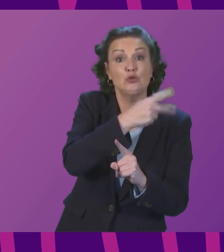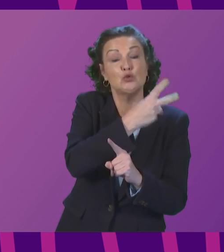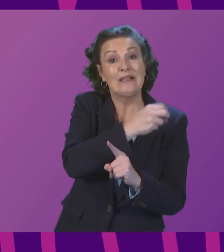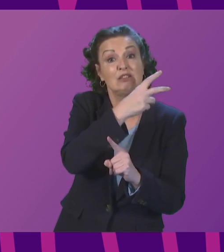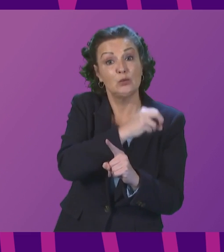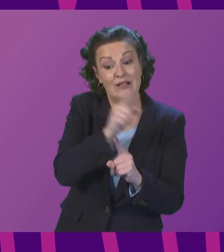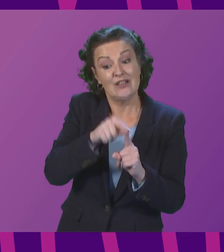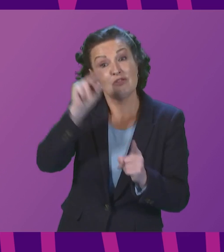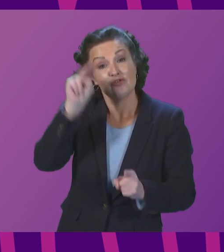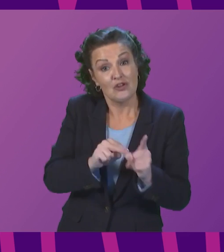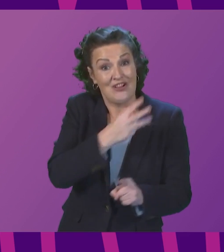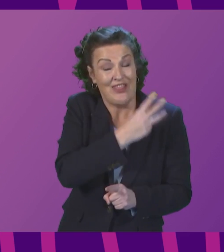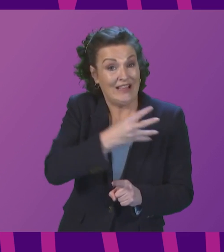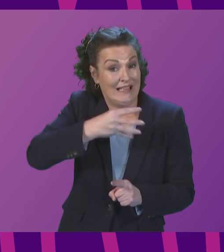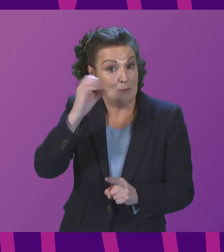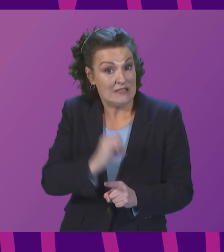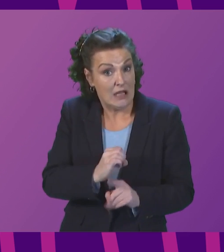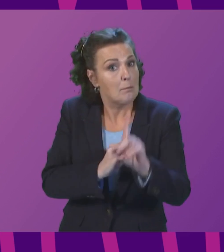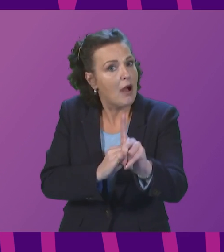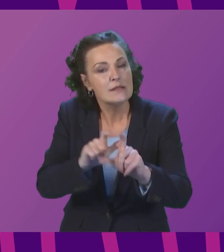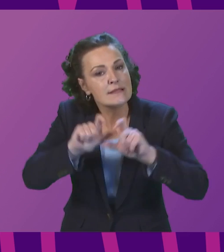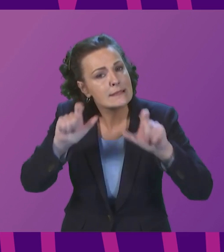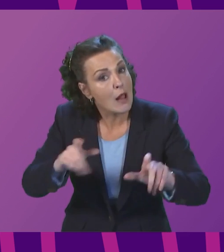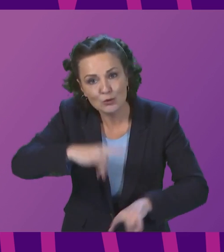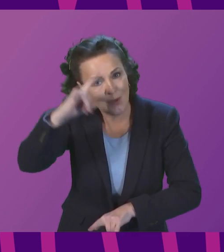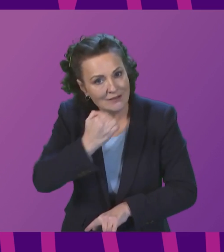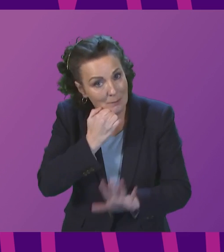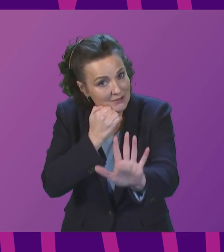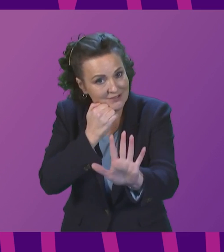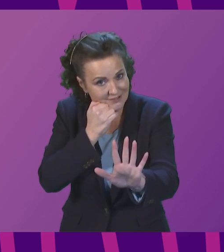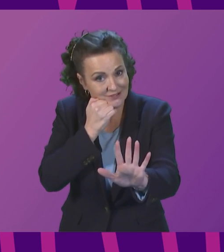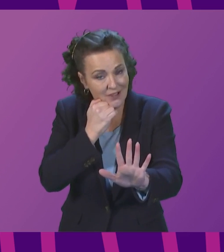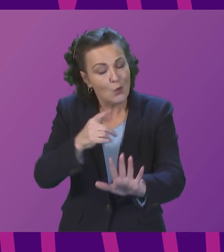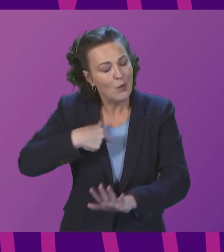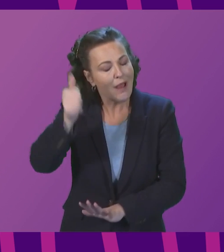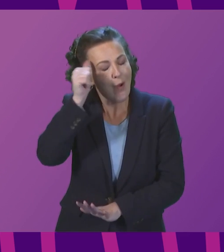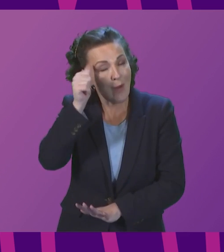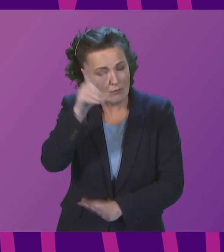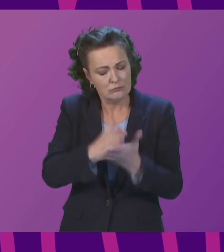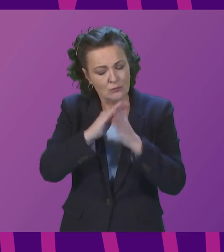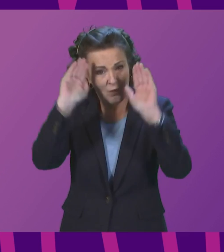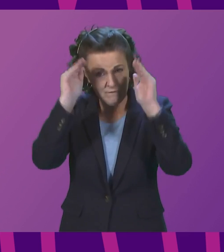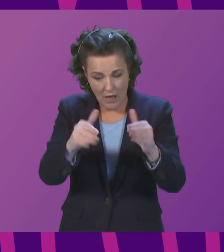high. This is a whole-system challenge and we are very focused on addressing it.